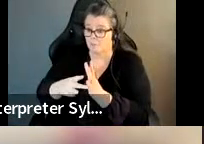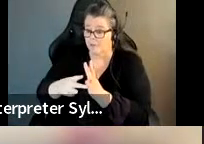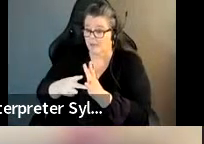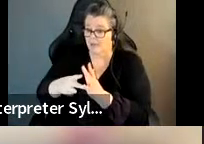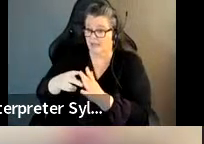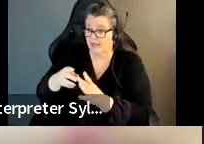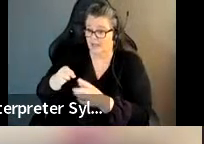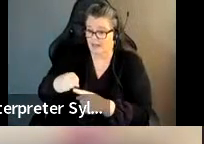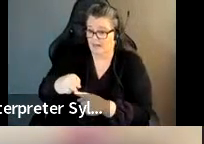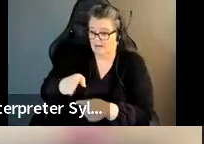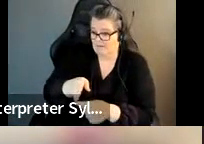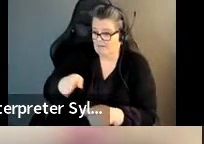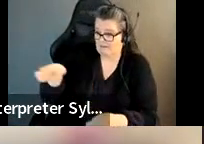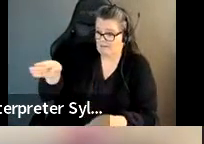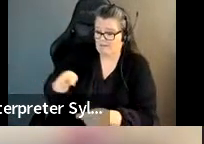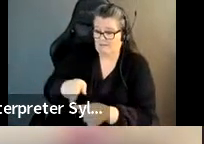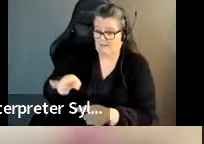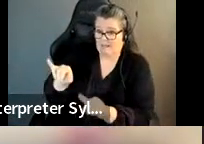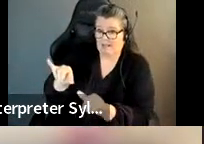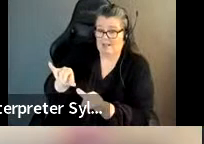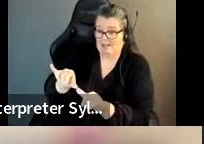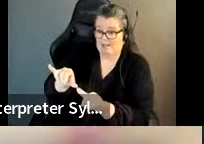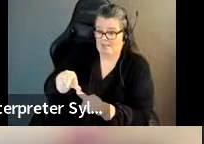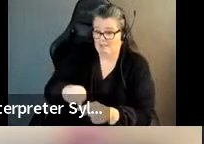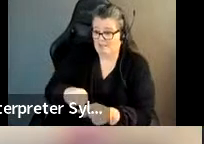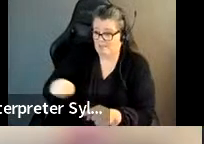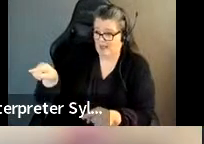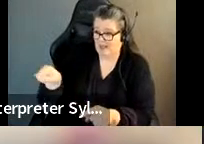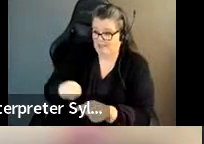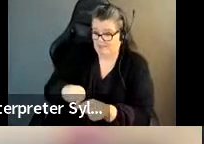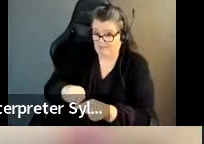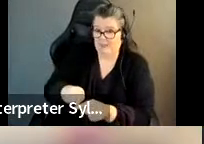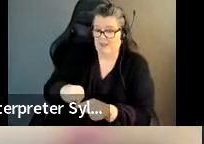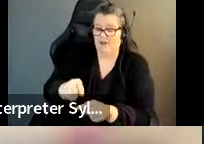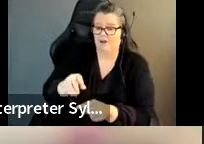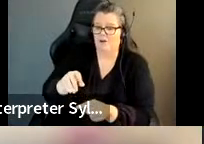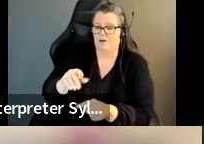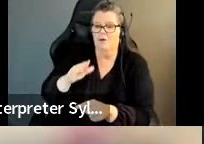an additional 2 inches, meaning when we're fully extended it's 4 inches shorter than